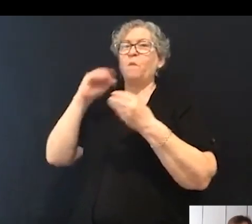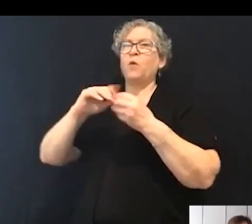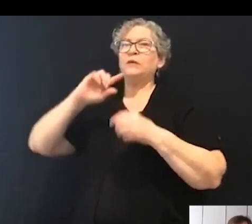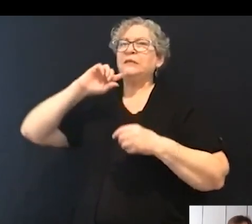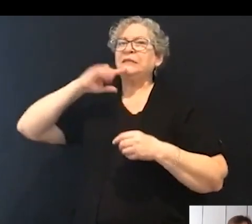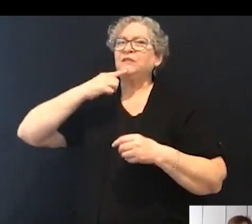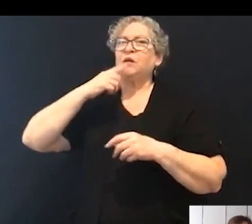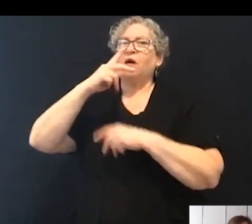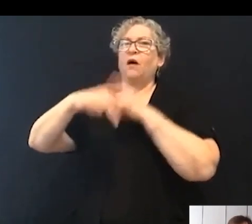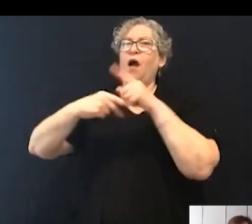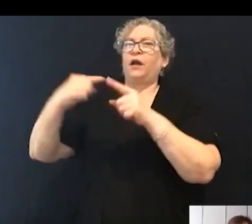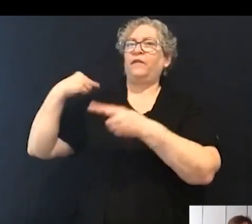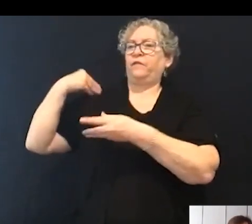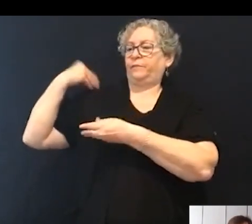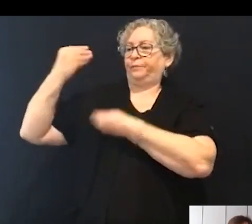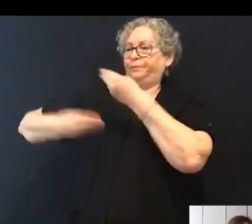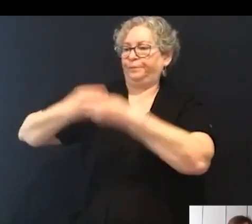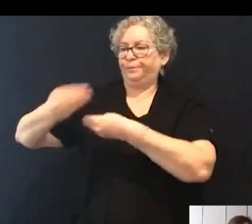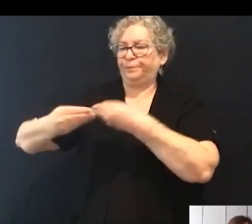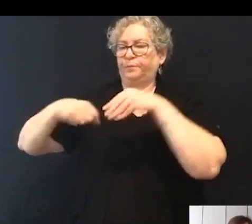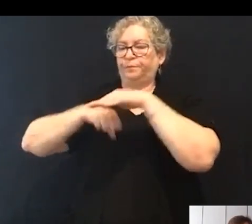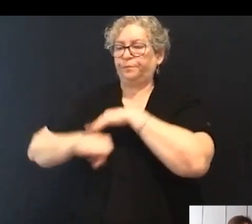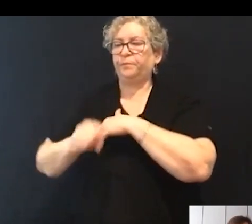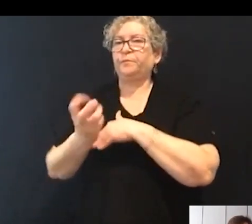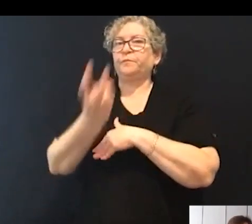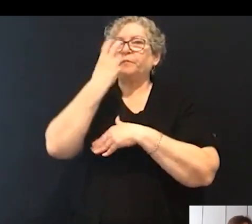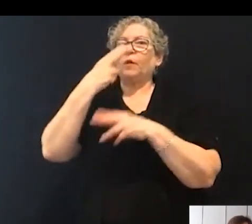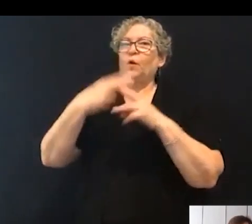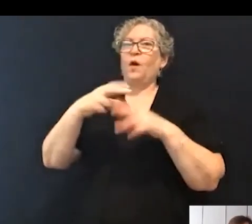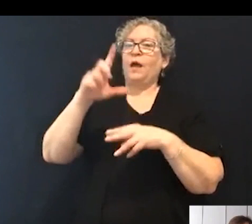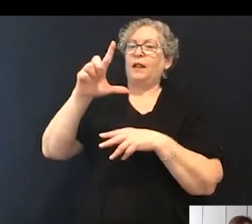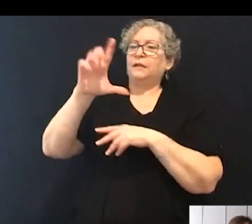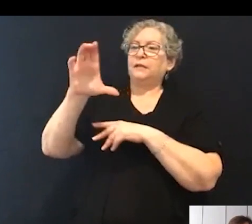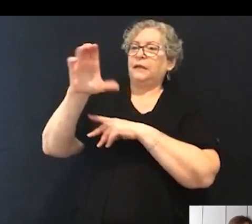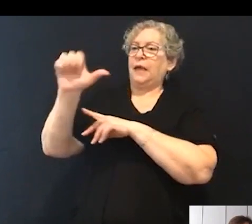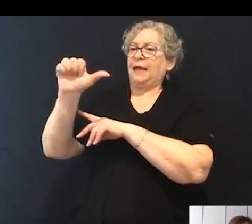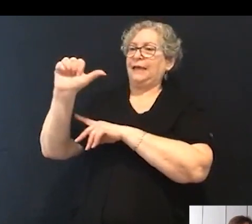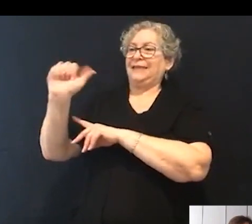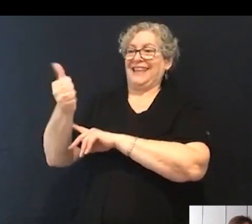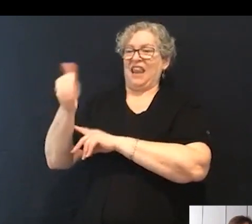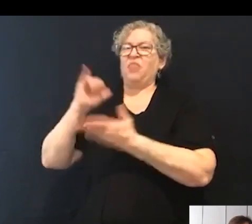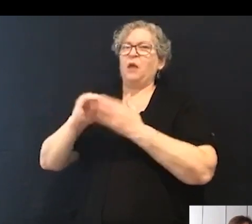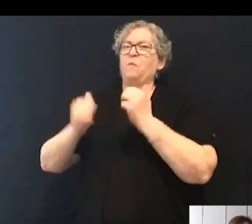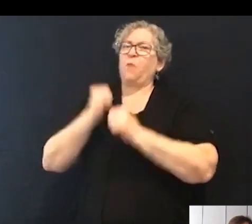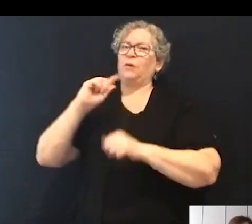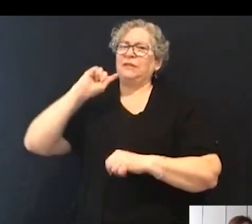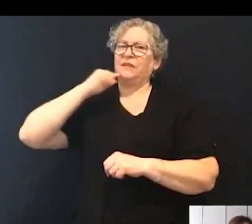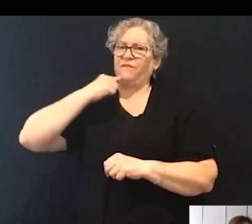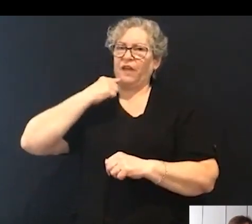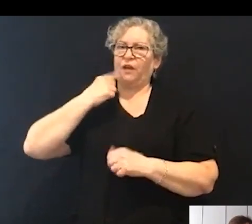of congenital genetic blindness called LCA 10. This is a successful program that